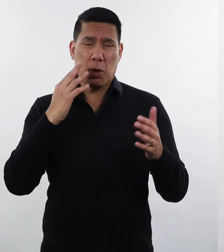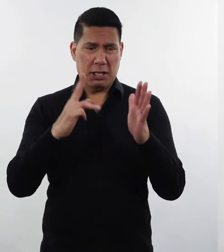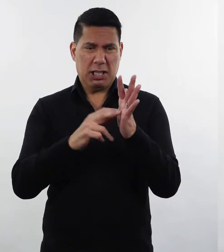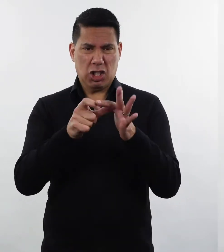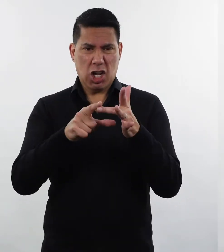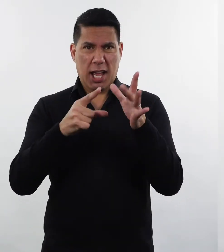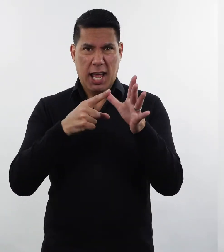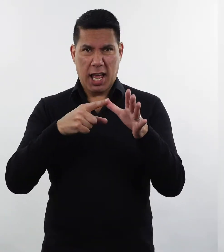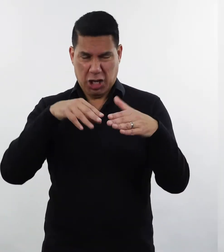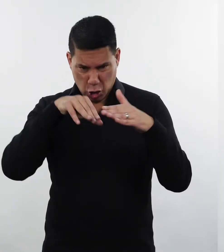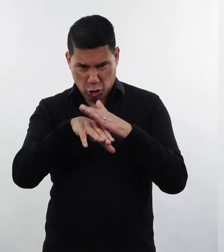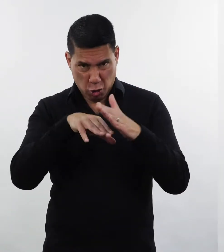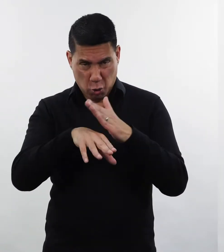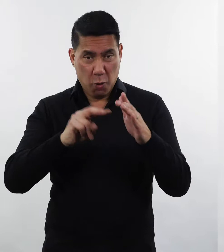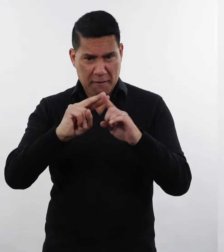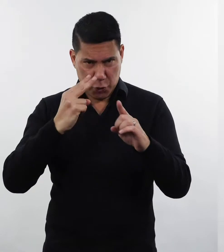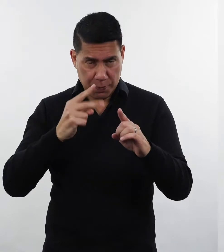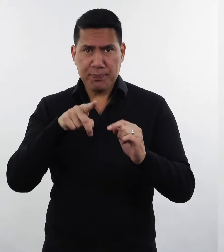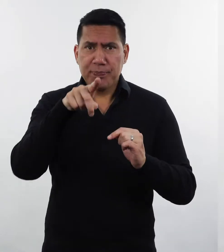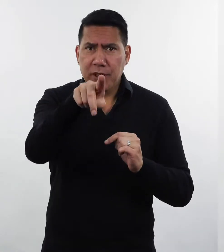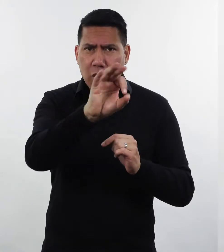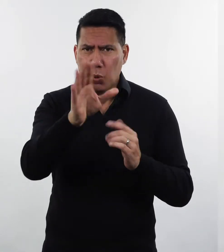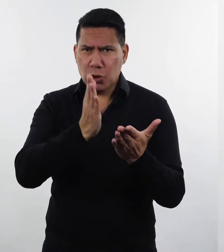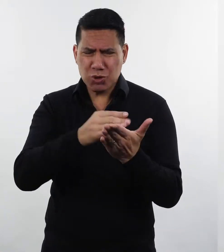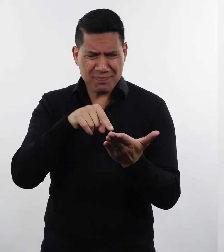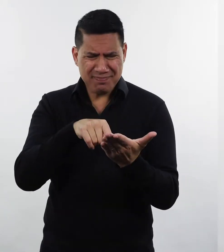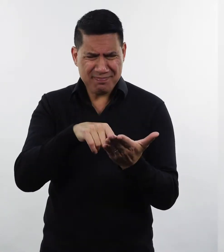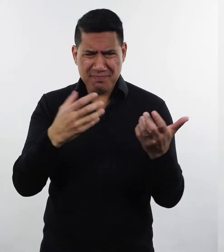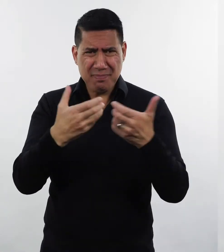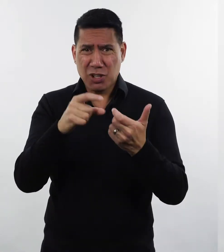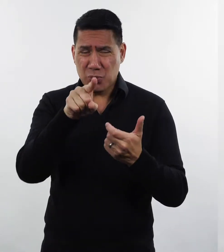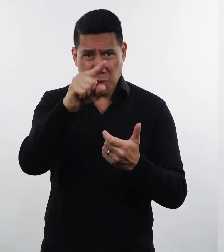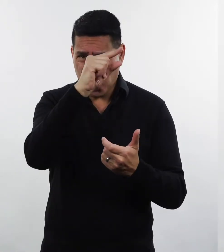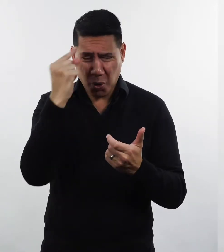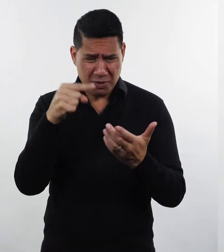and the supports they believe they need to meet those goals, then you may request an External Review.